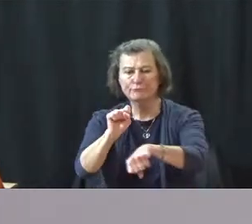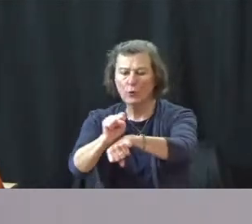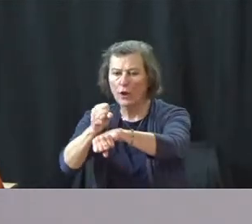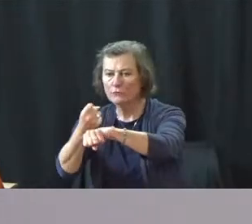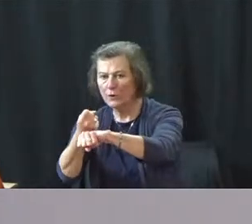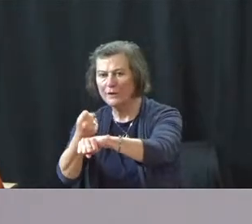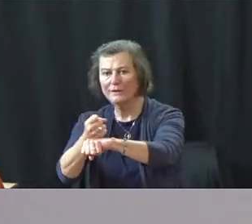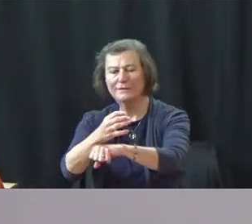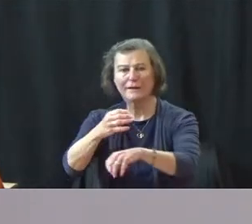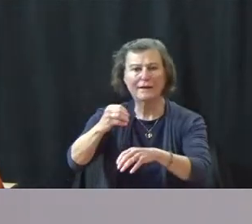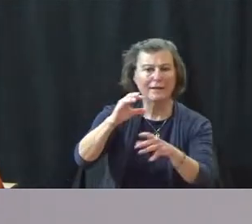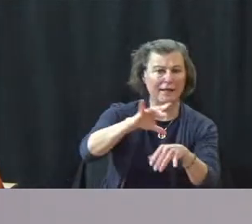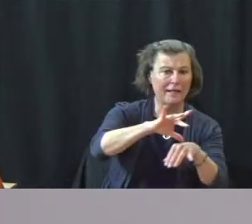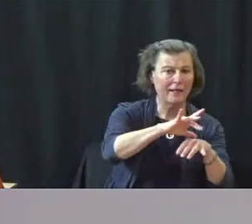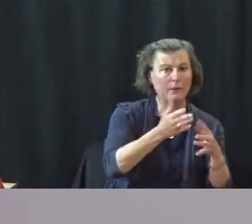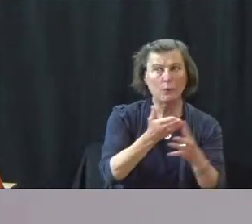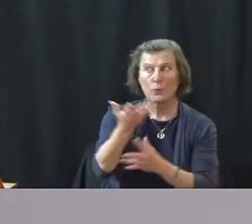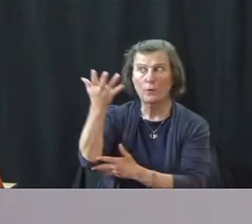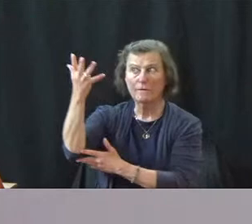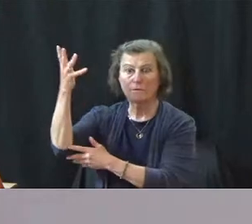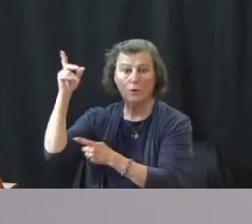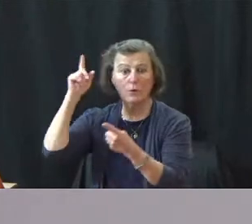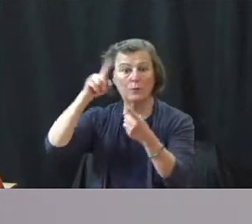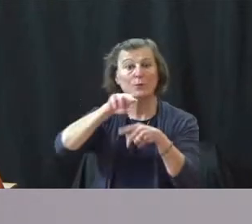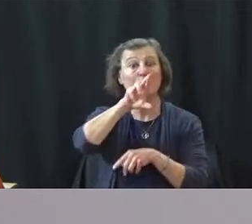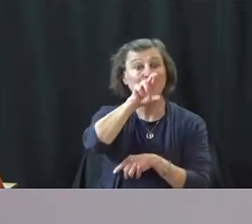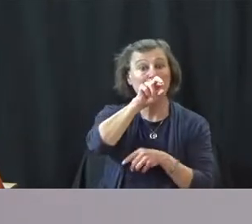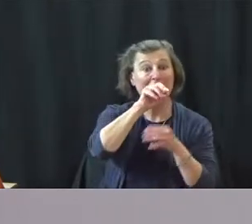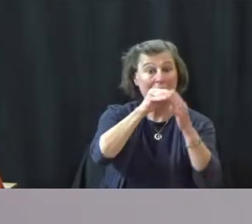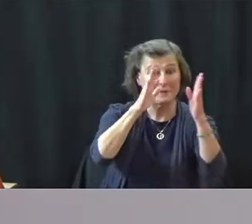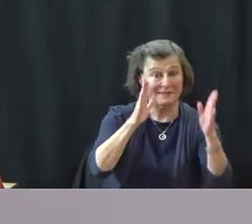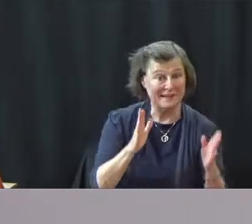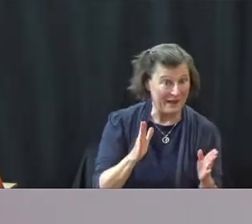Through the forest she did go, to robin’s house now, please.